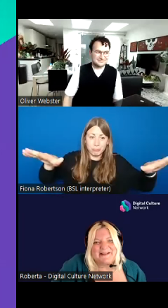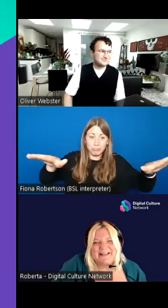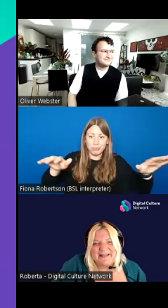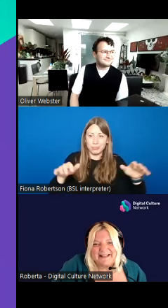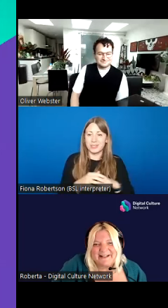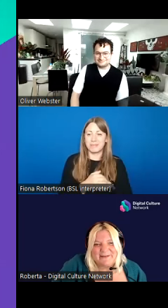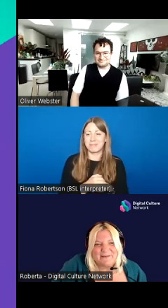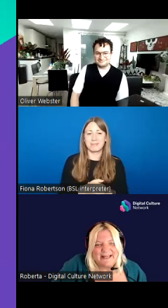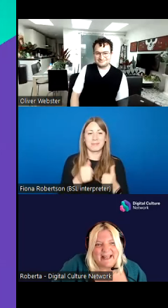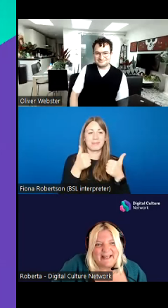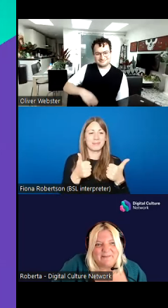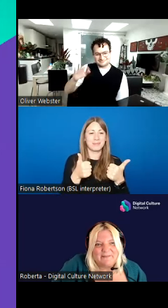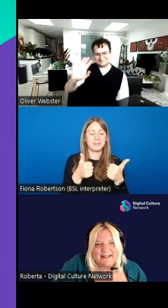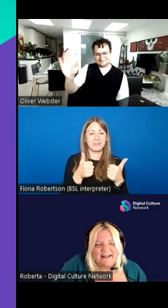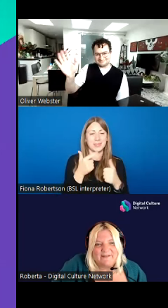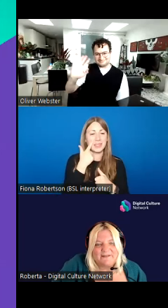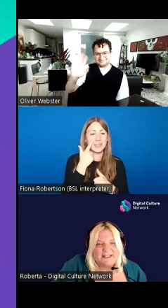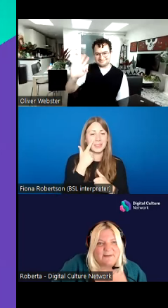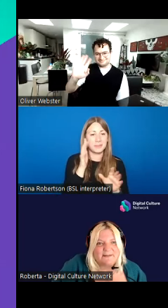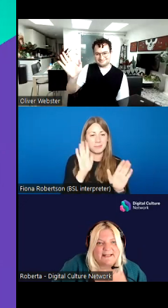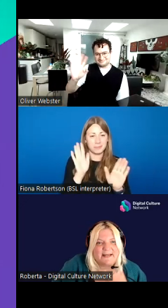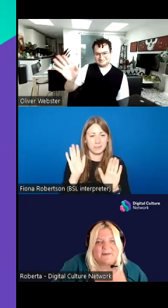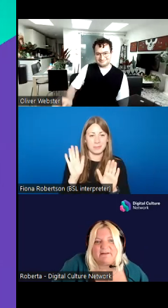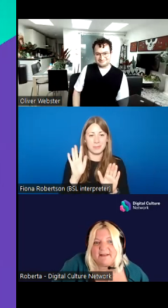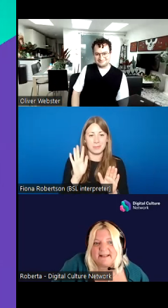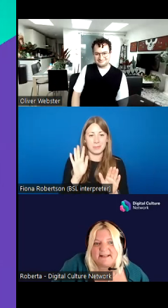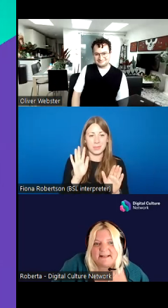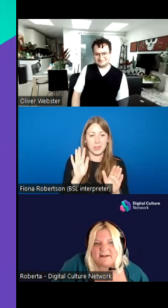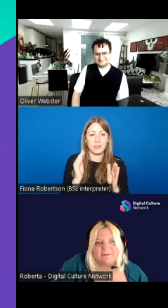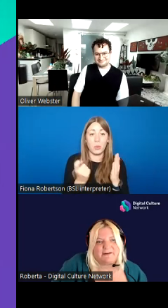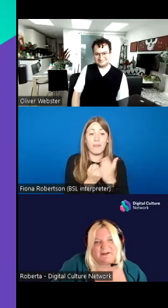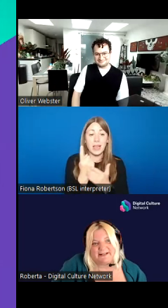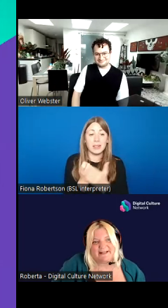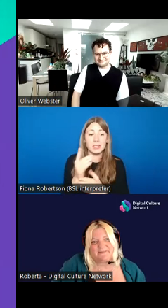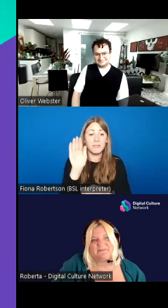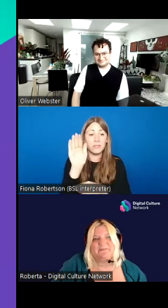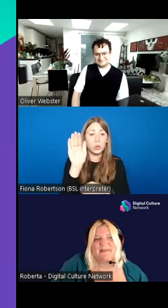I'll see you all next time, everybody. To keep up to date with our events, sign up for our newsletter.